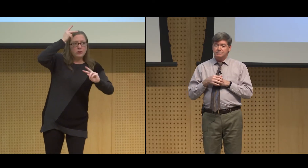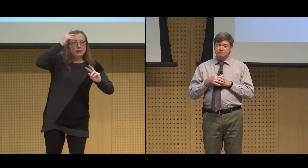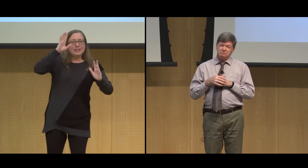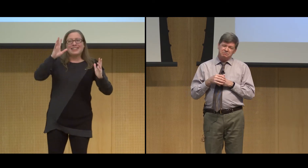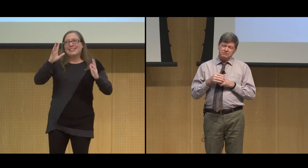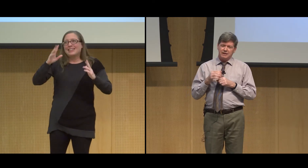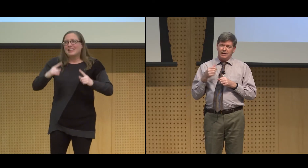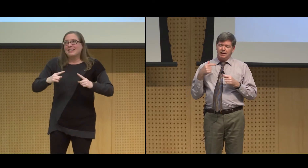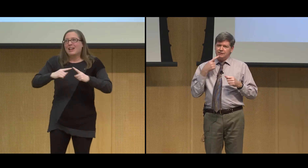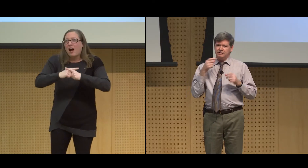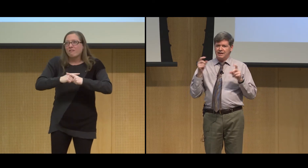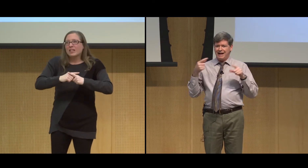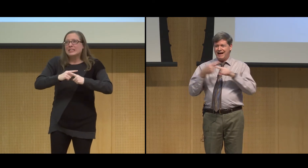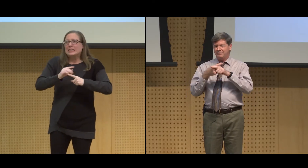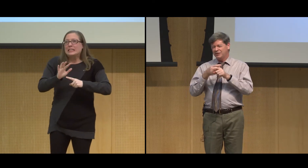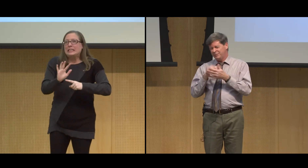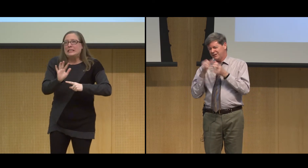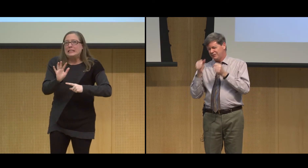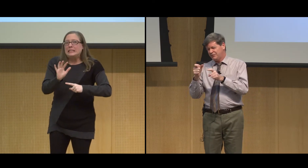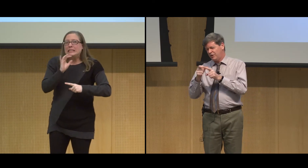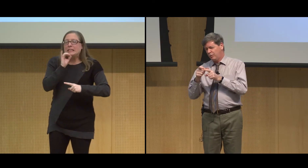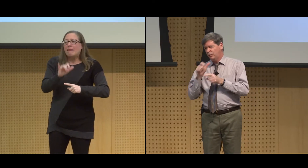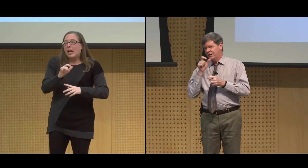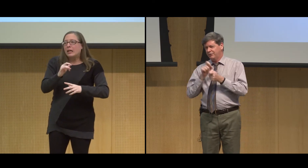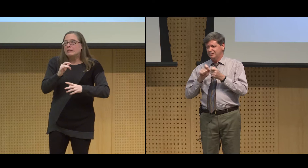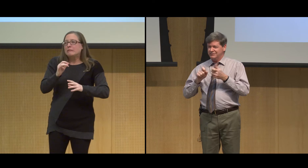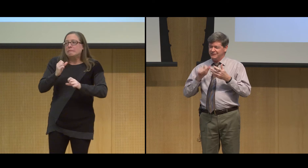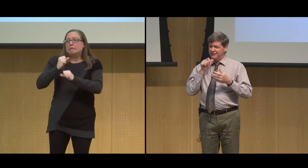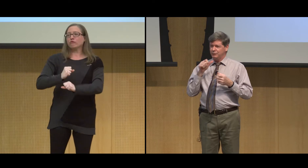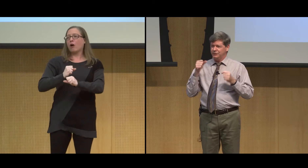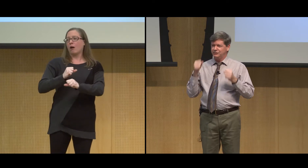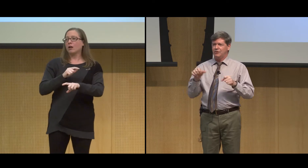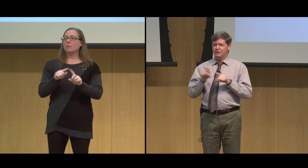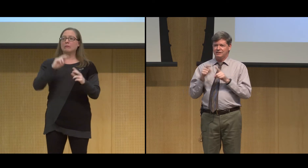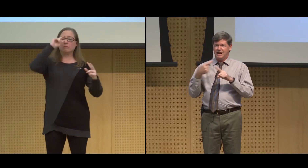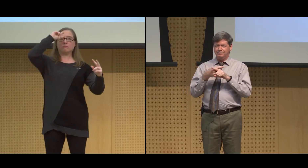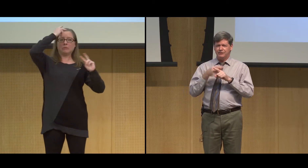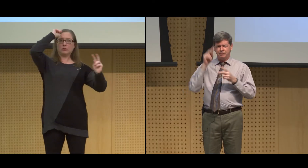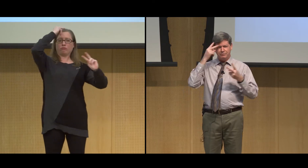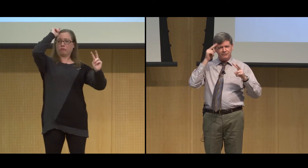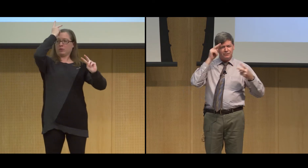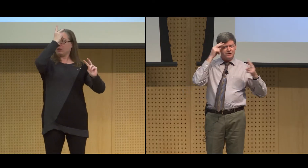Uh, I'll say conflicts, but that's a strong word. I don't--they weren't as strong as conflicts. But misunderstandings